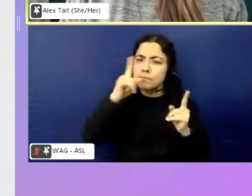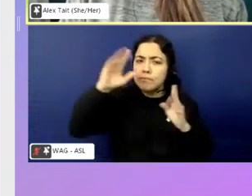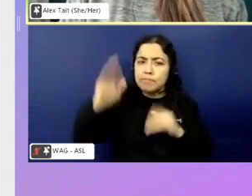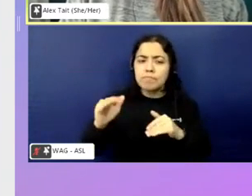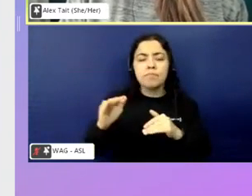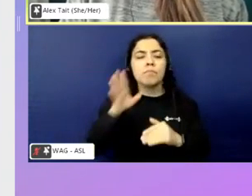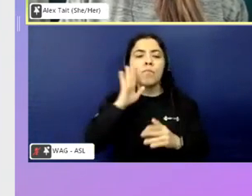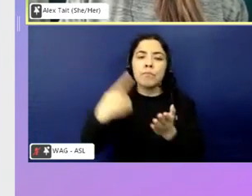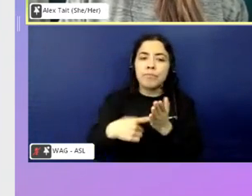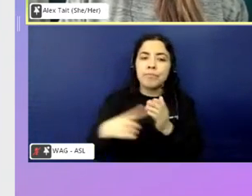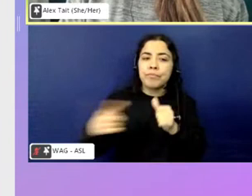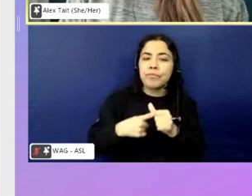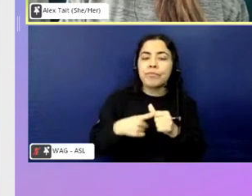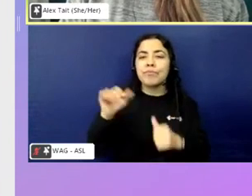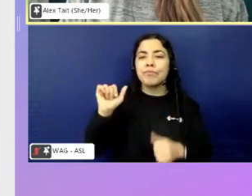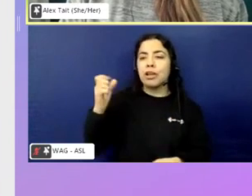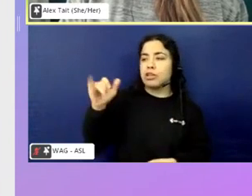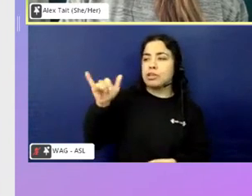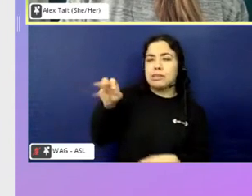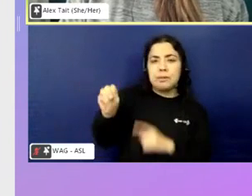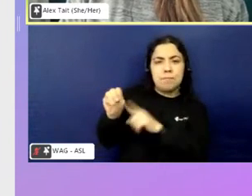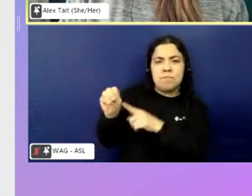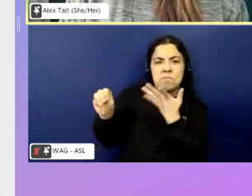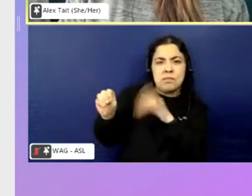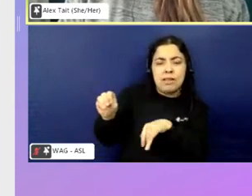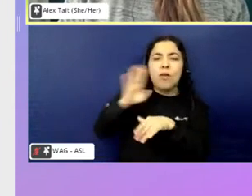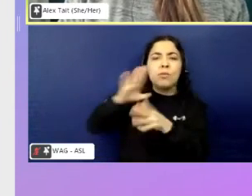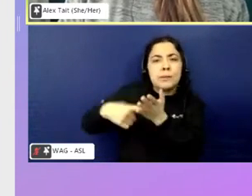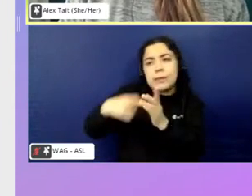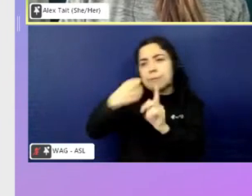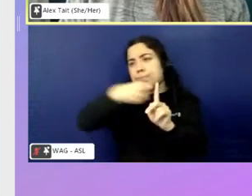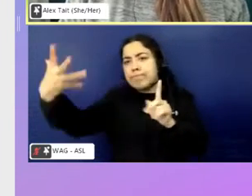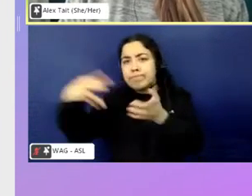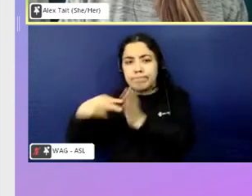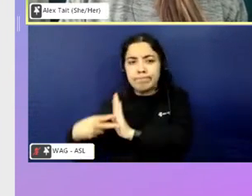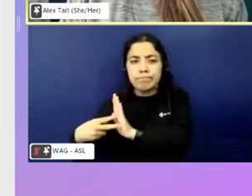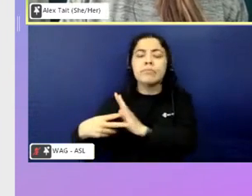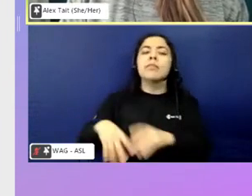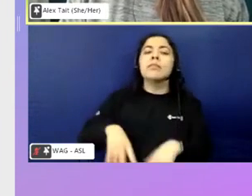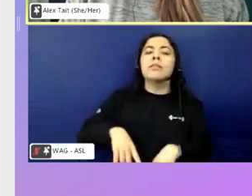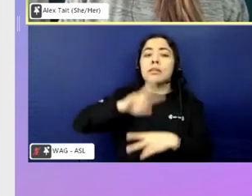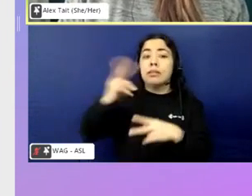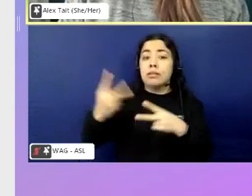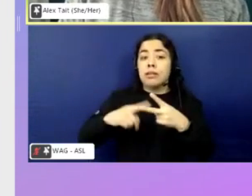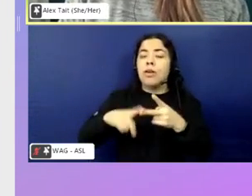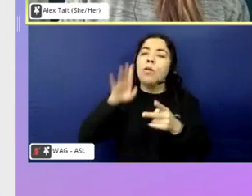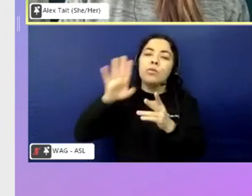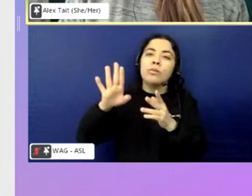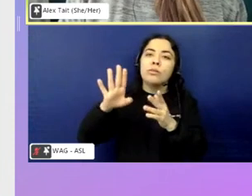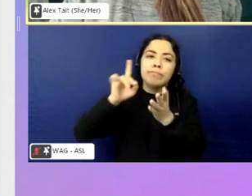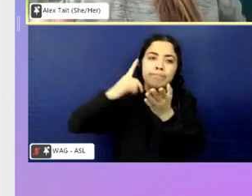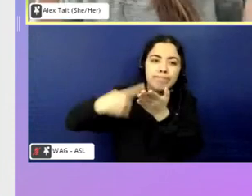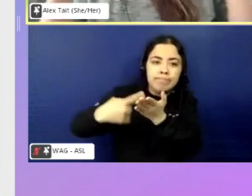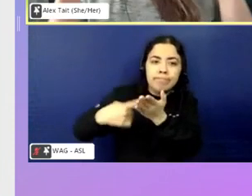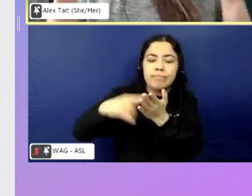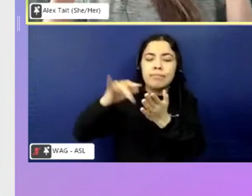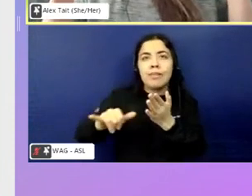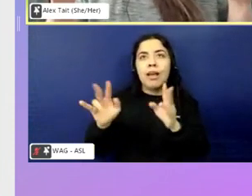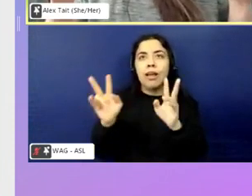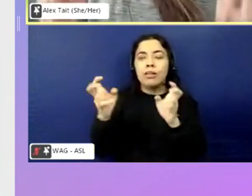Dobash -- let's go over this so everybody knows what to expect. Let's talk about ageism and their various